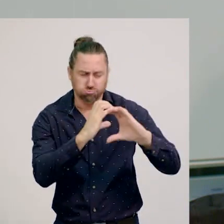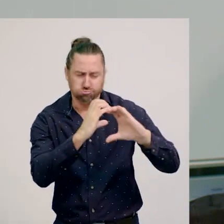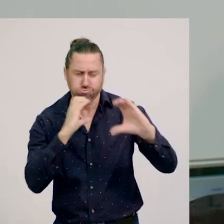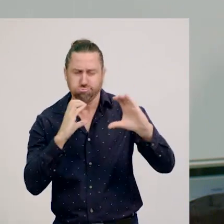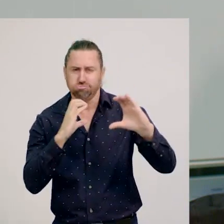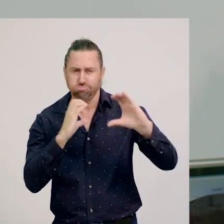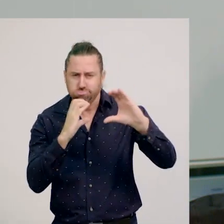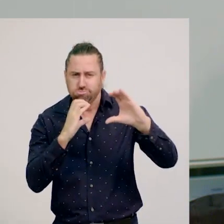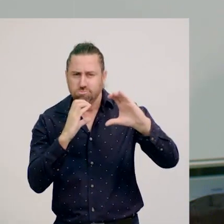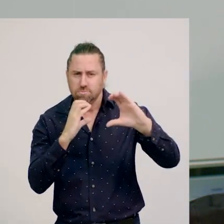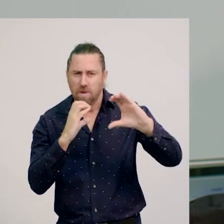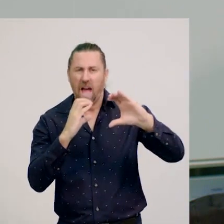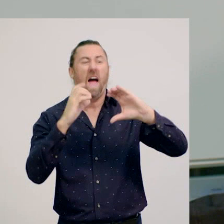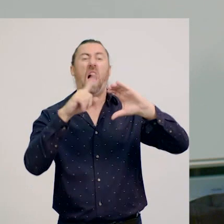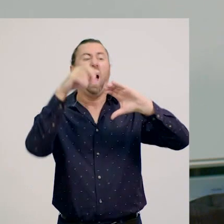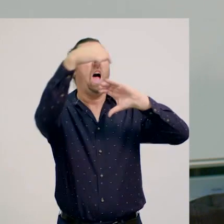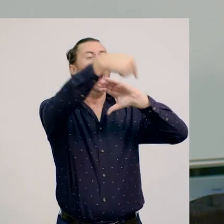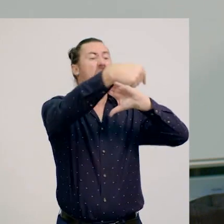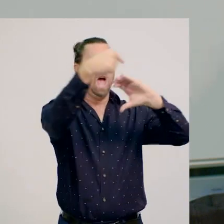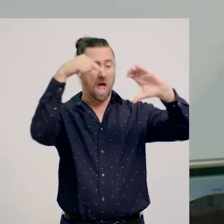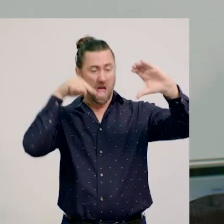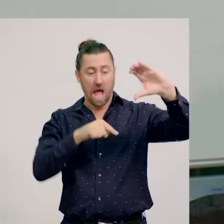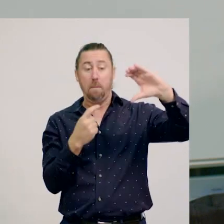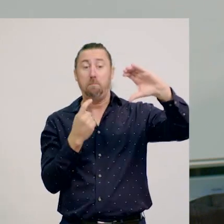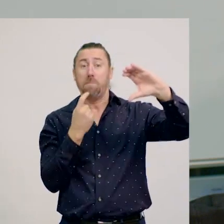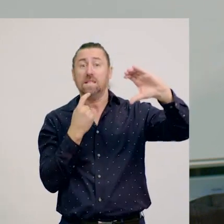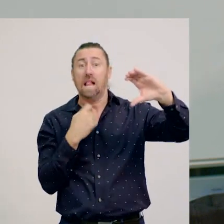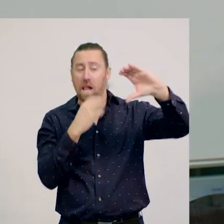If the whole telescope was made of metal, you wouldn’t be able to see through it.